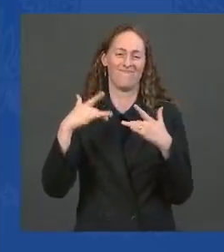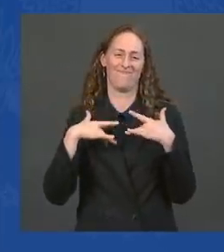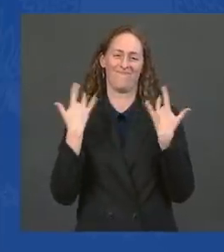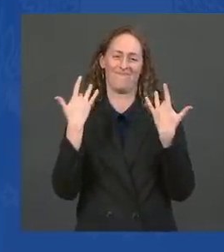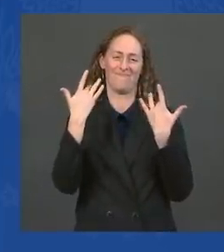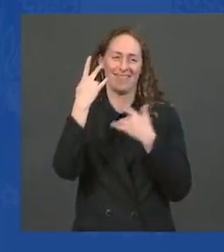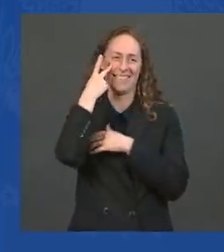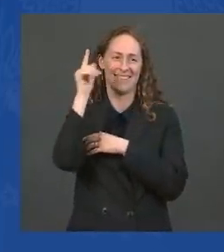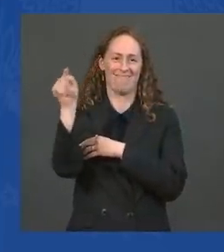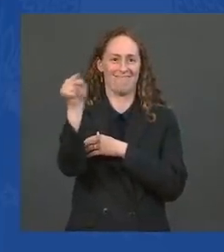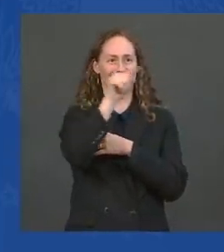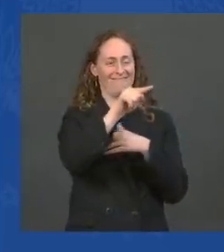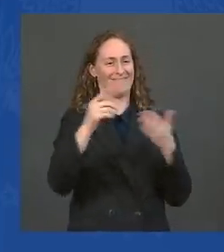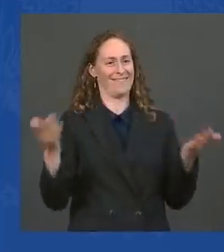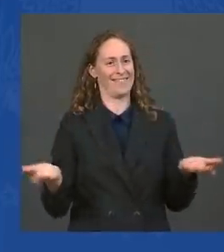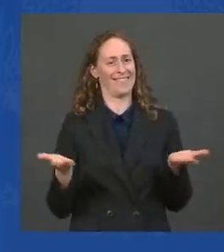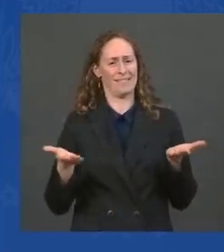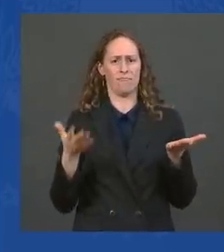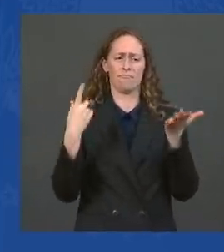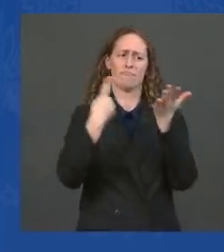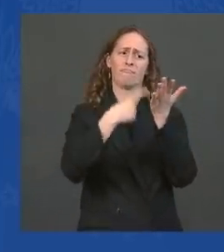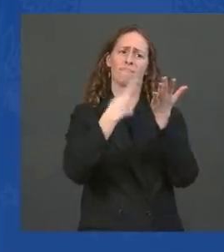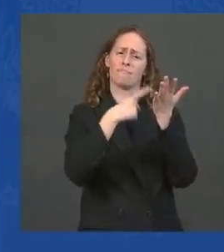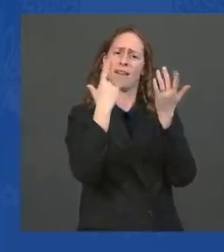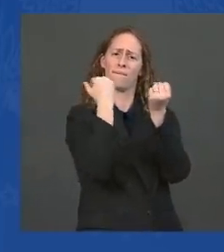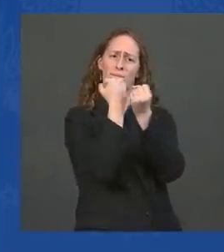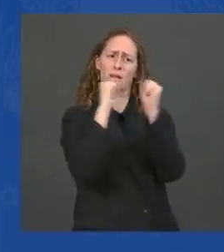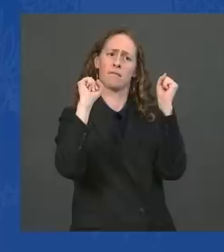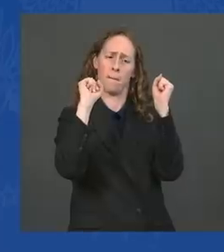and of Australia: Prime Minister Johnson and President Biden.